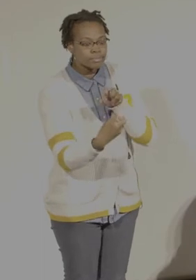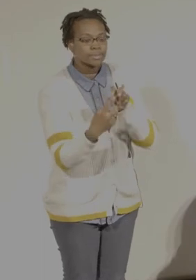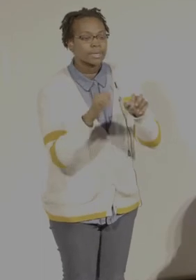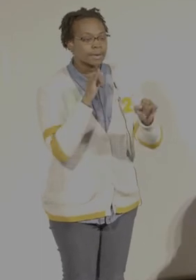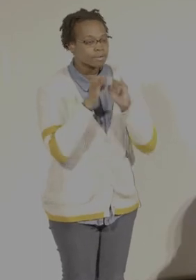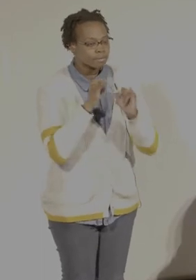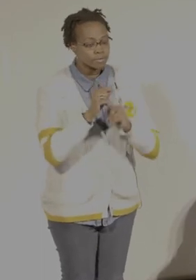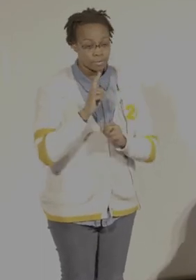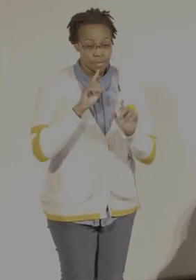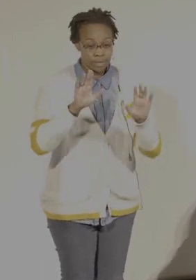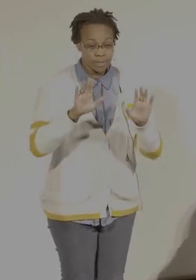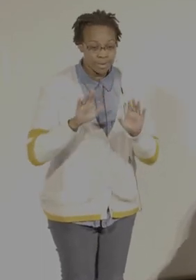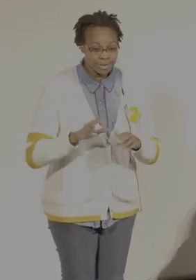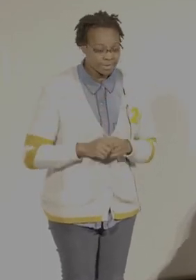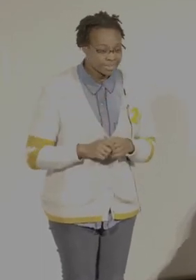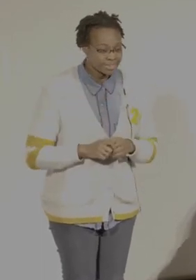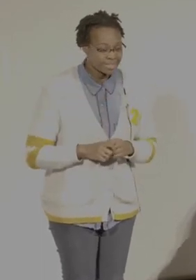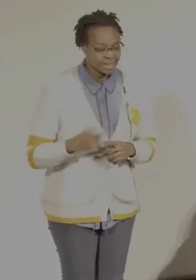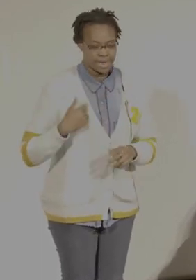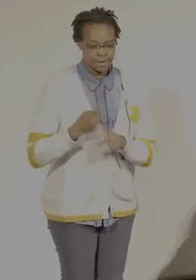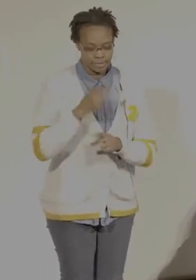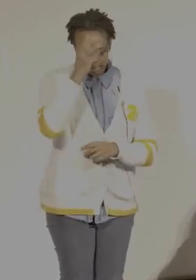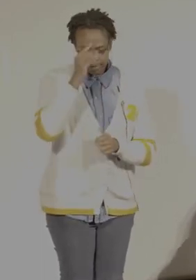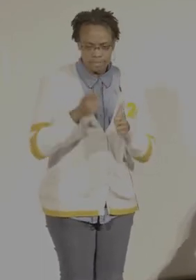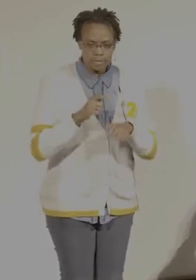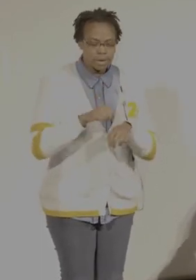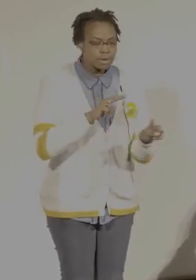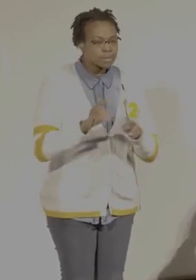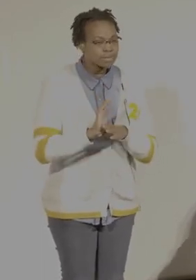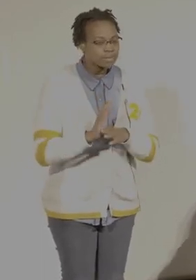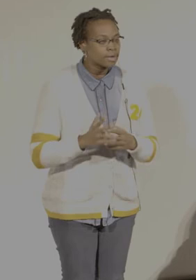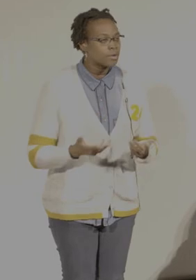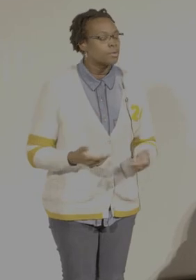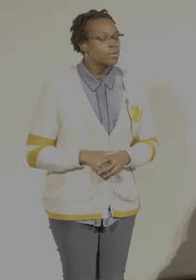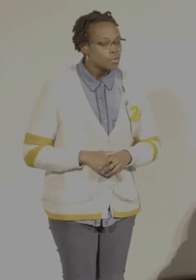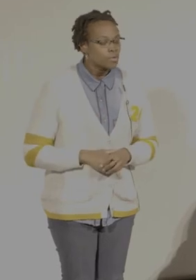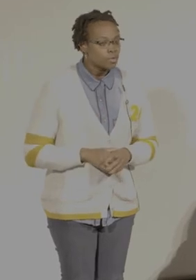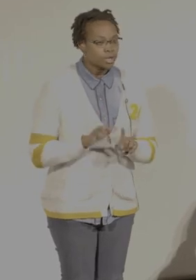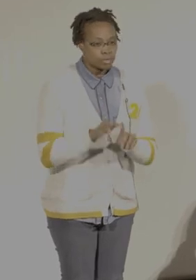are really incredible. And I kept thinking the first time I watched the film the unique way that you framed him